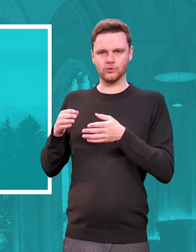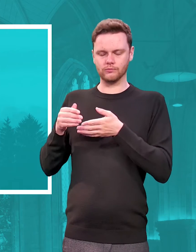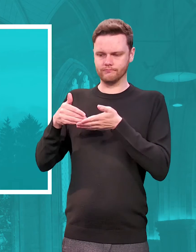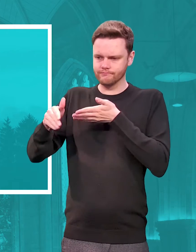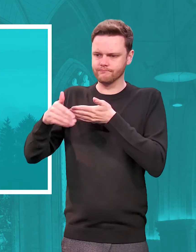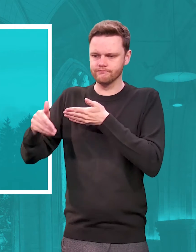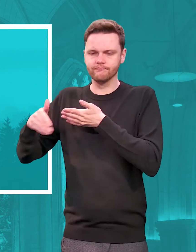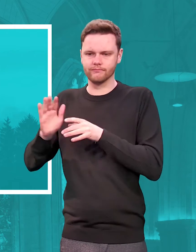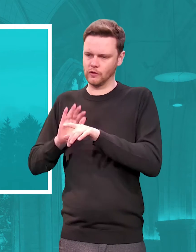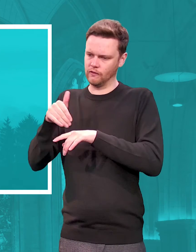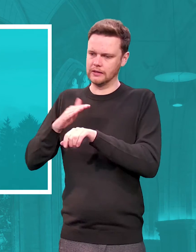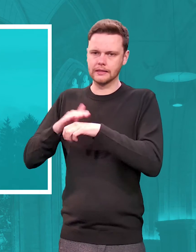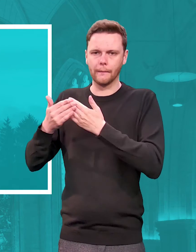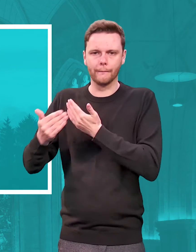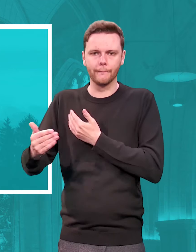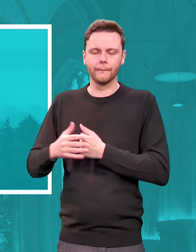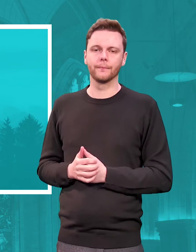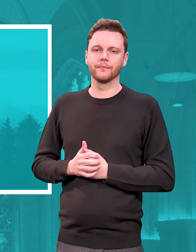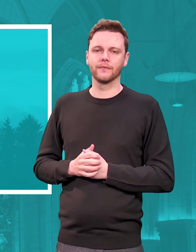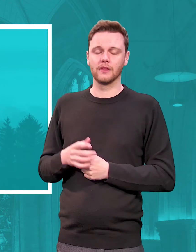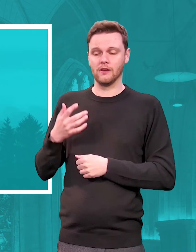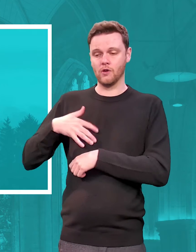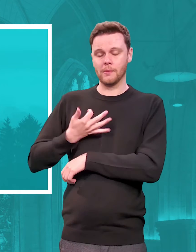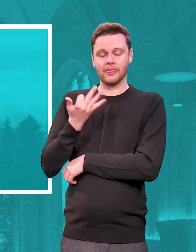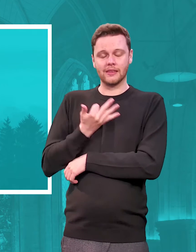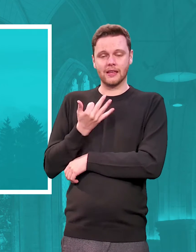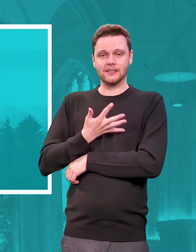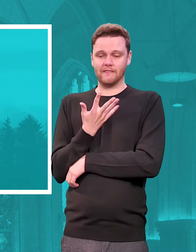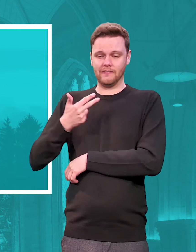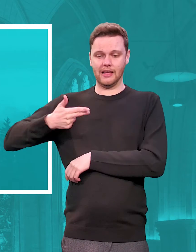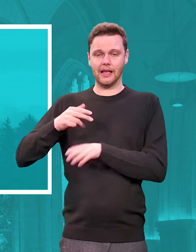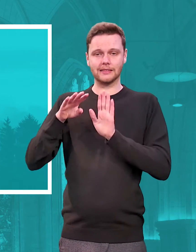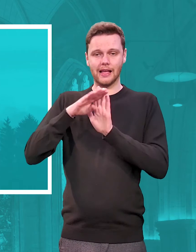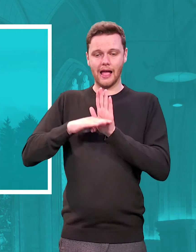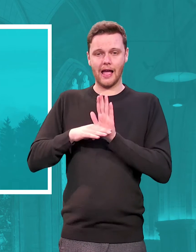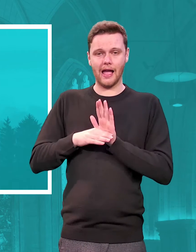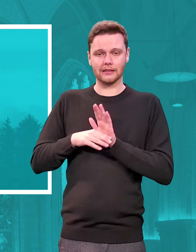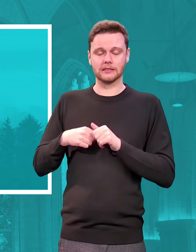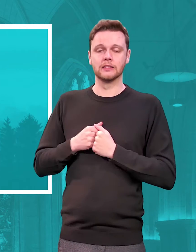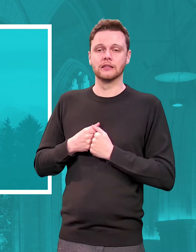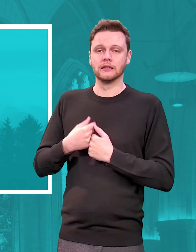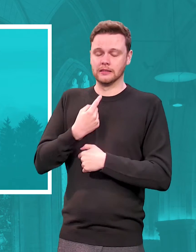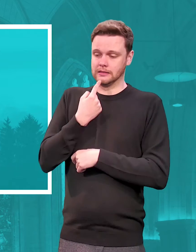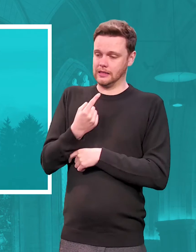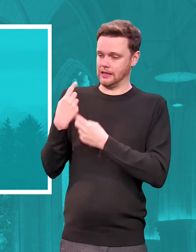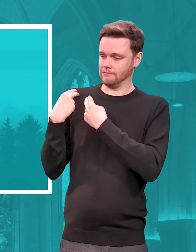In terms of a 1958 Act of Parliament, the Trust may transfer the property to an appropriate authority.